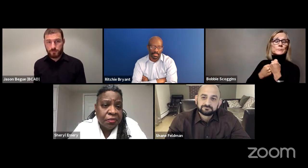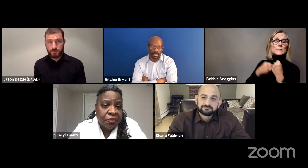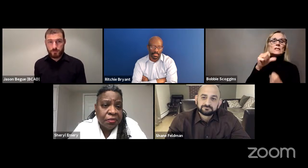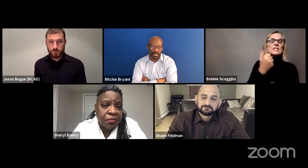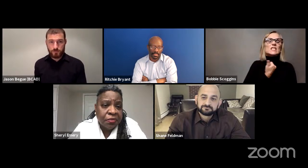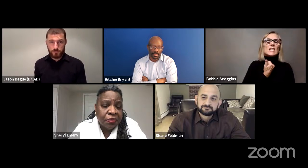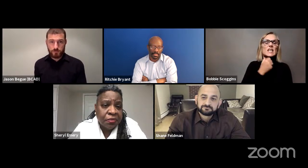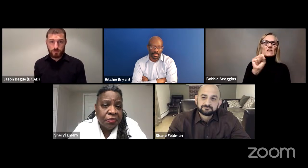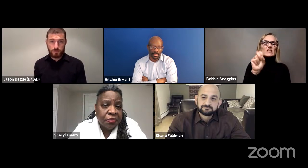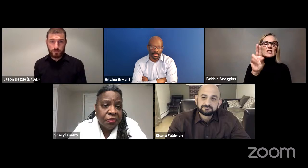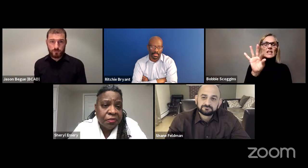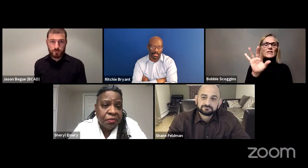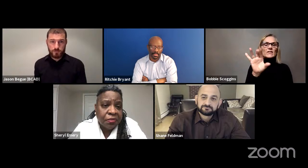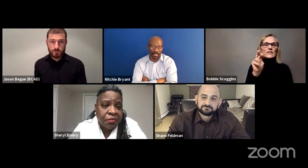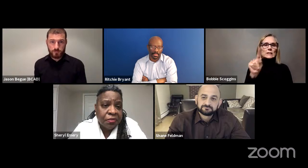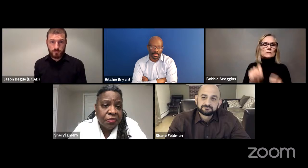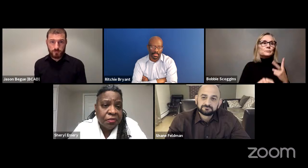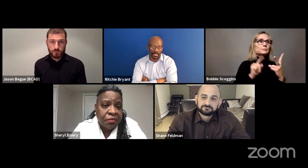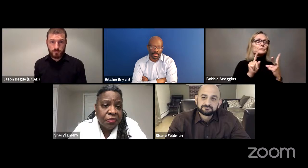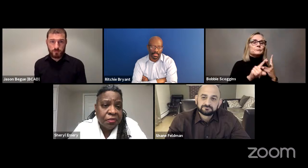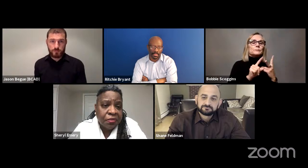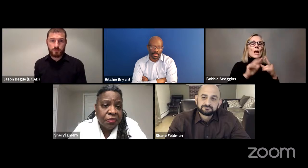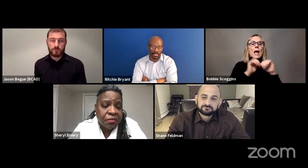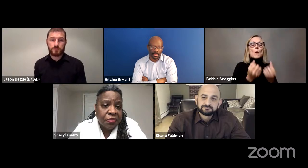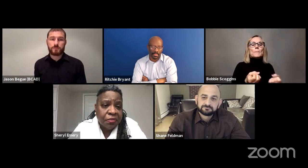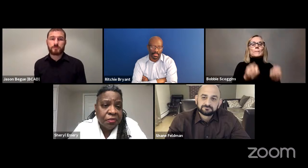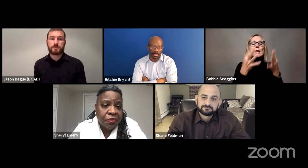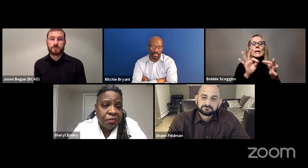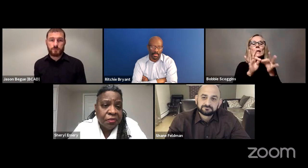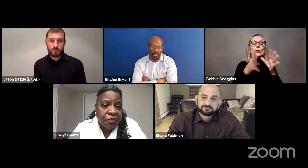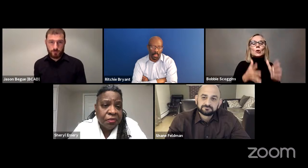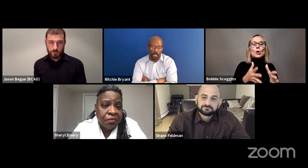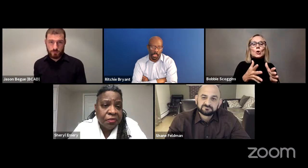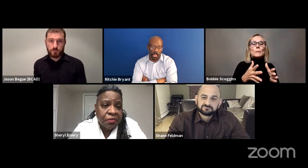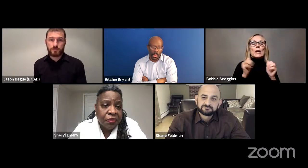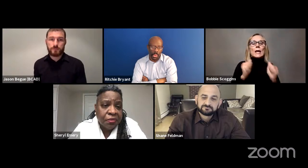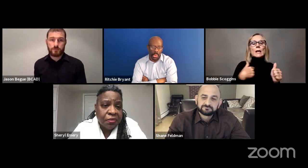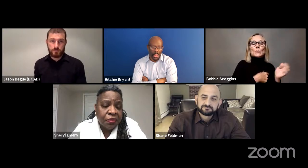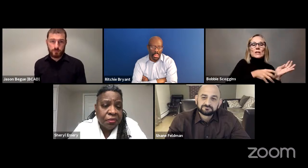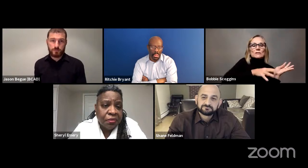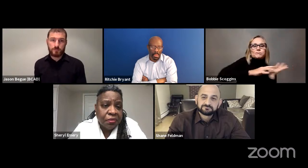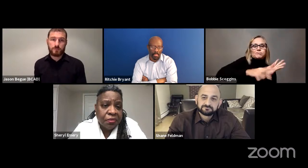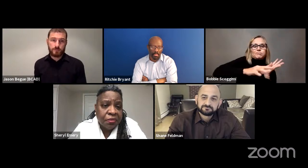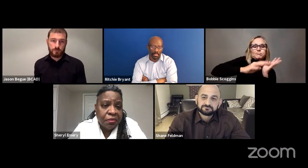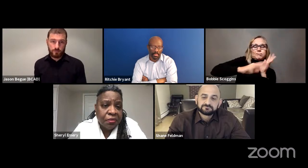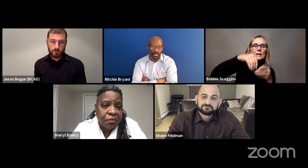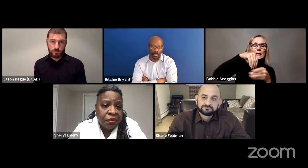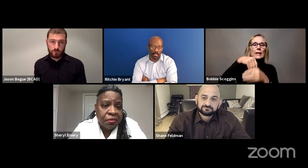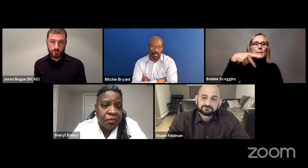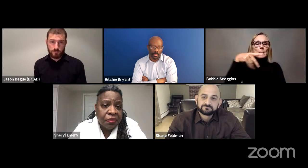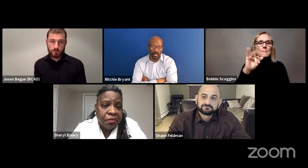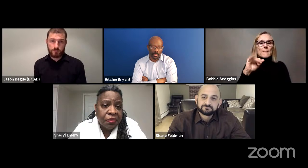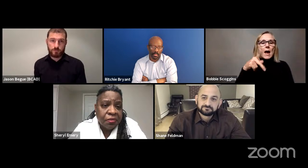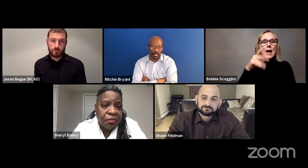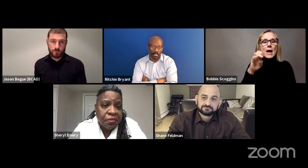group become self‑sustaining and self‑sufficient? And how many interpreters can we basically